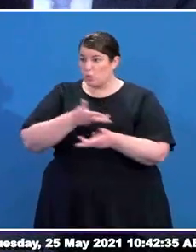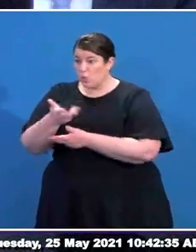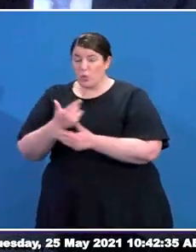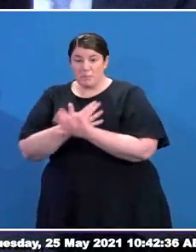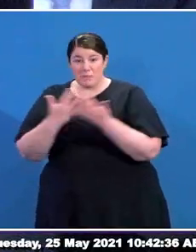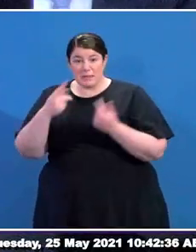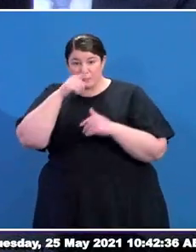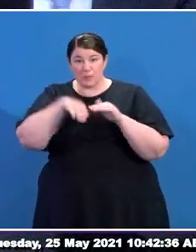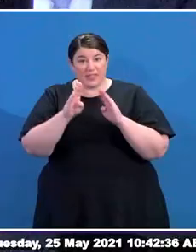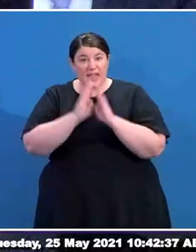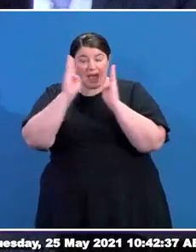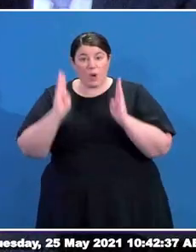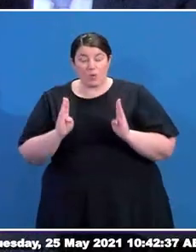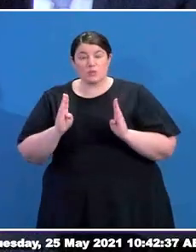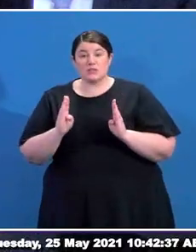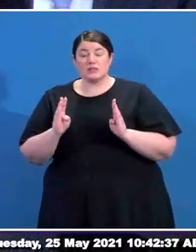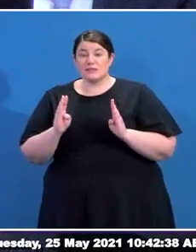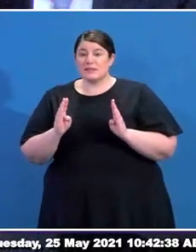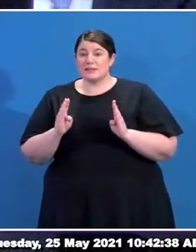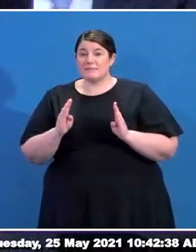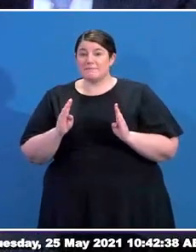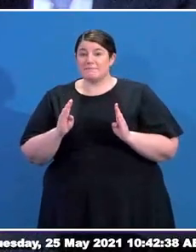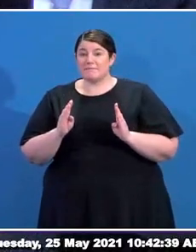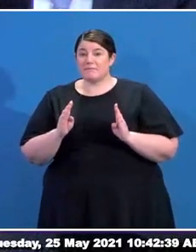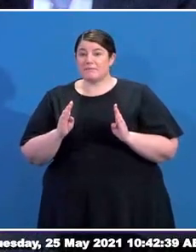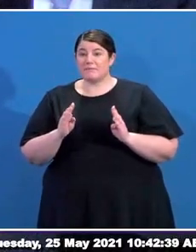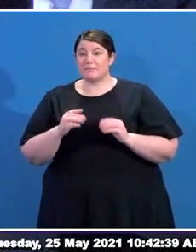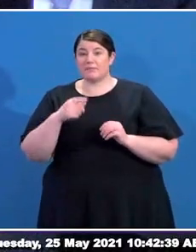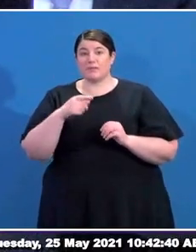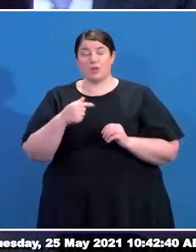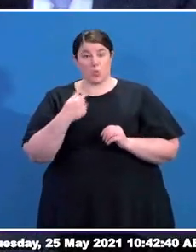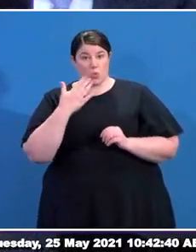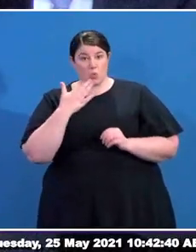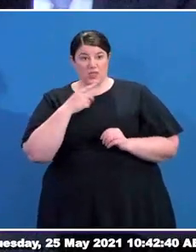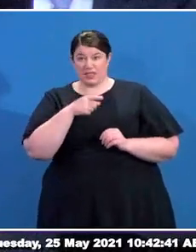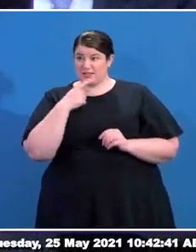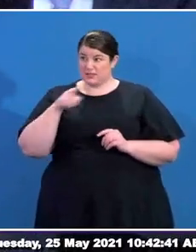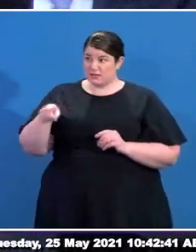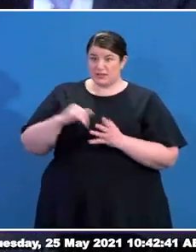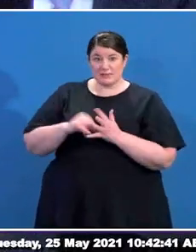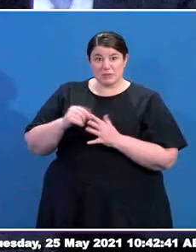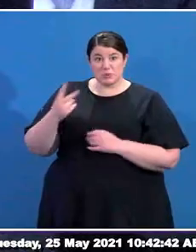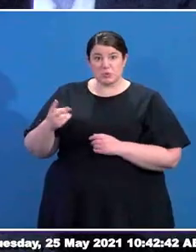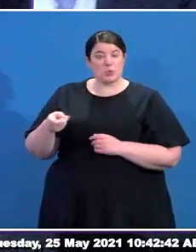that there was a concern with SP2. But I also noted